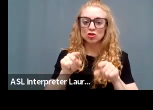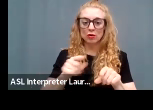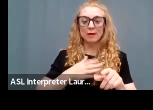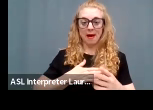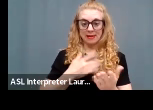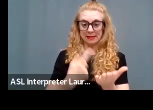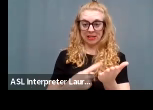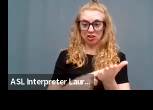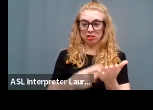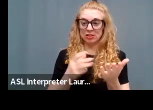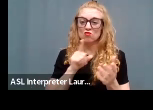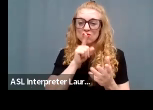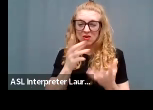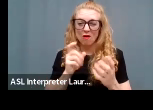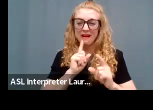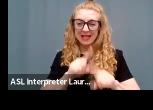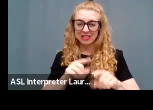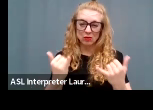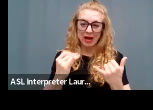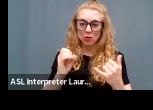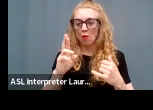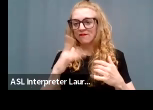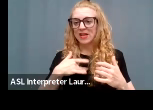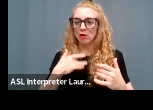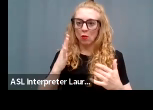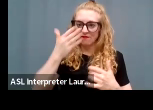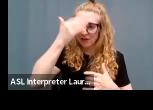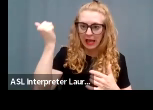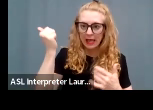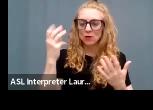that you really need an answer to are you going to forget it or um it would just help you with